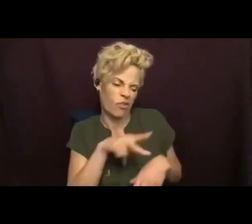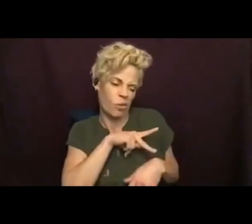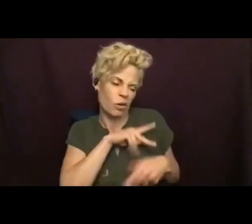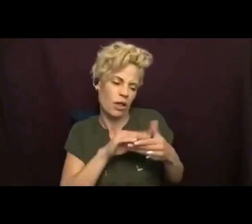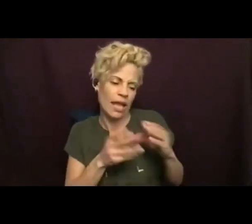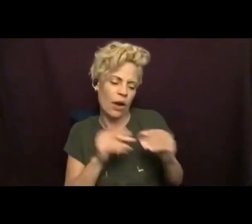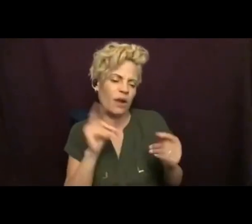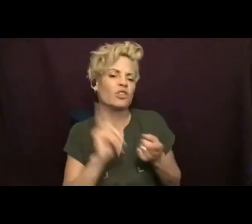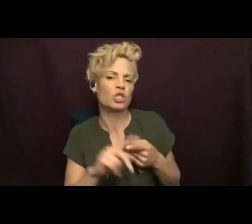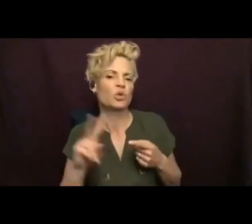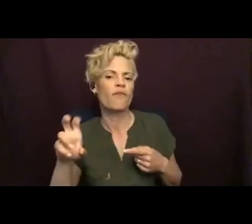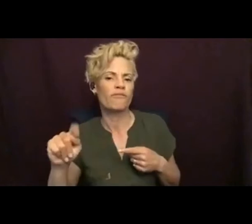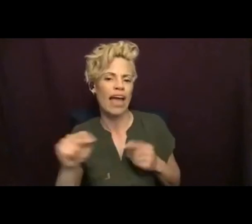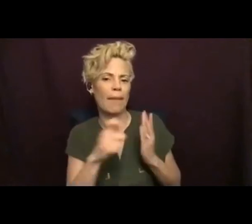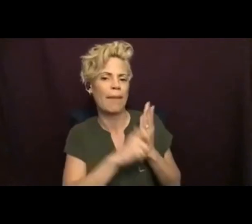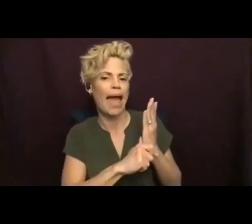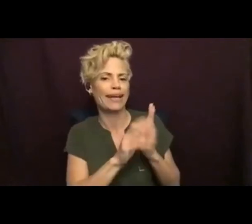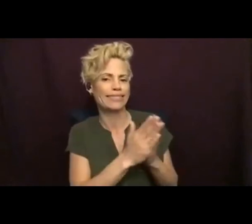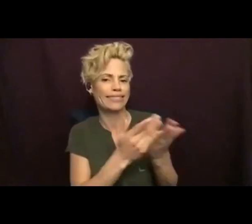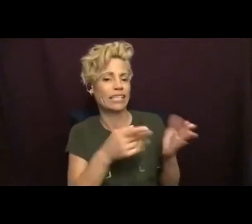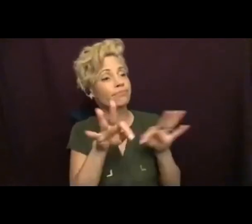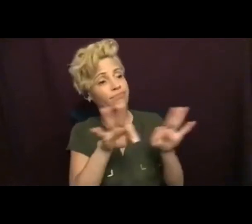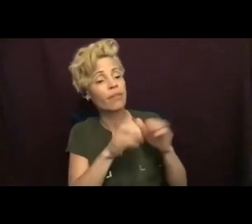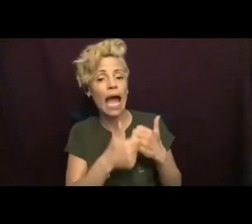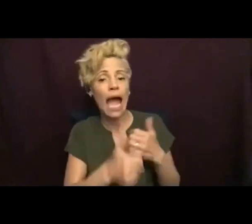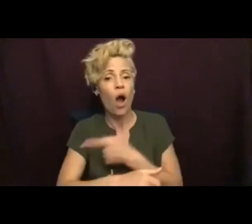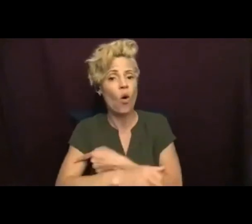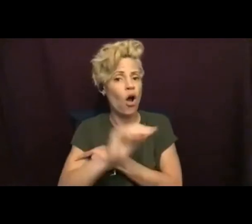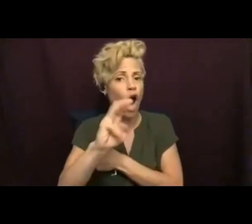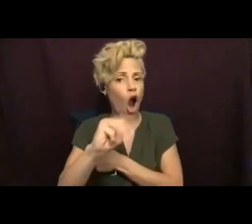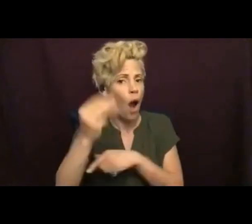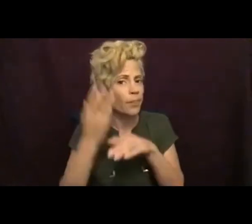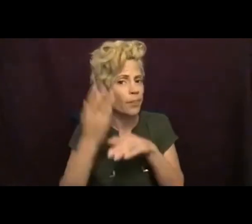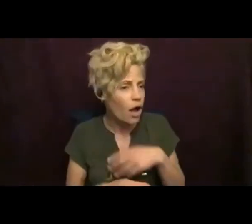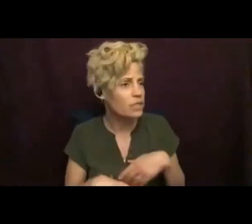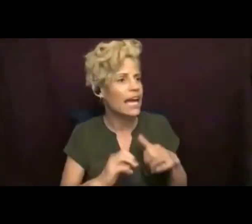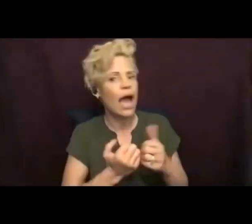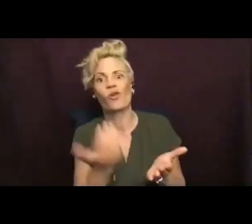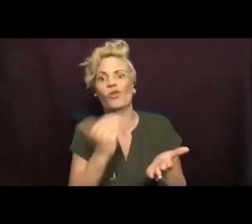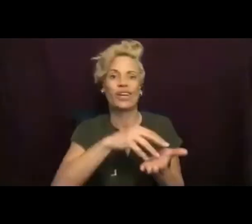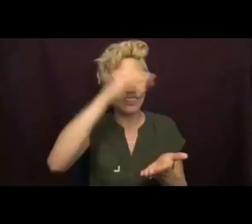explaining how they lost their arm and how they relearned handwriting.